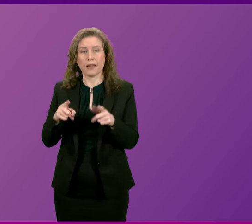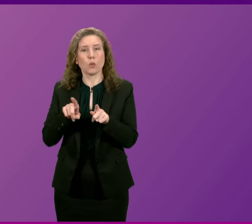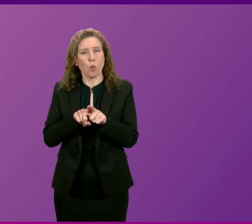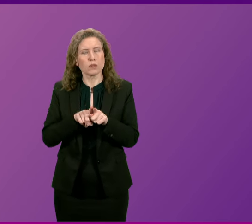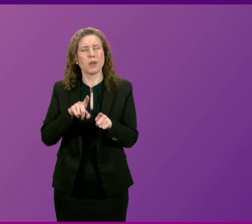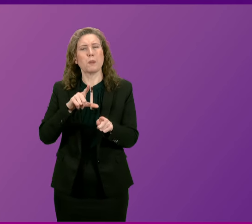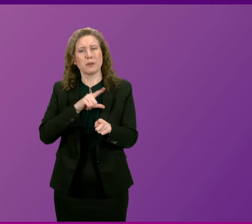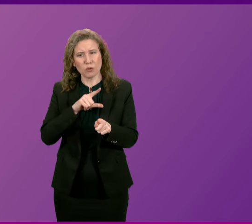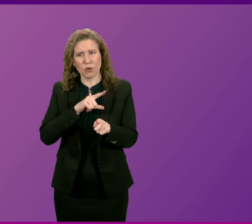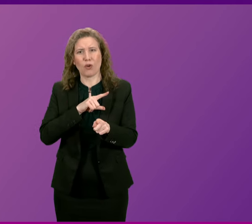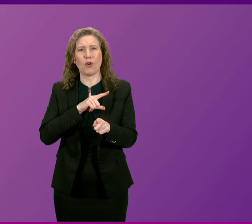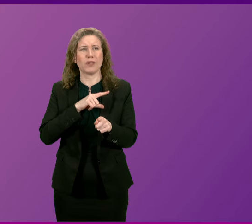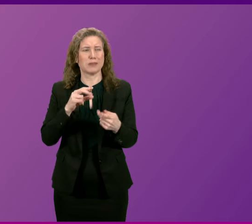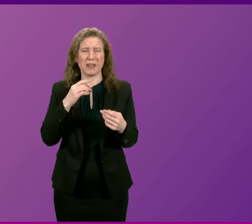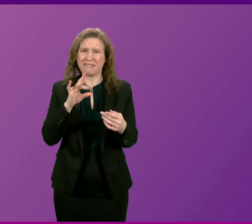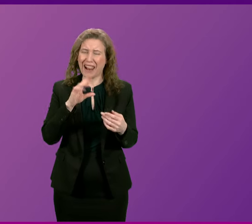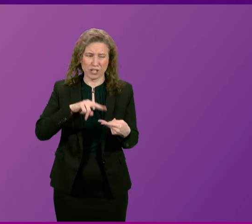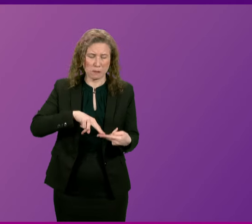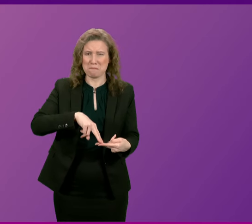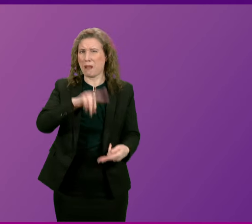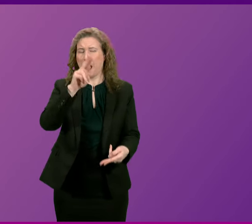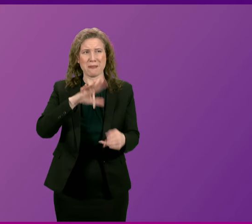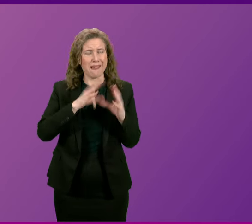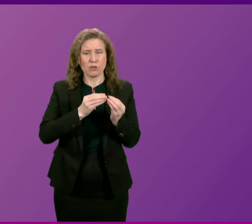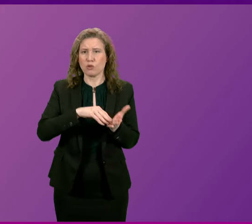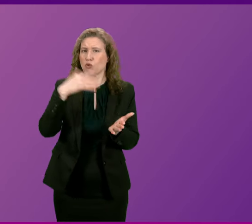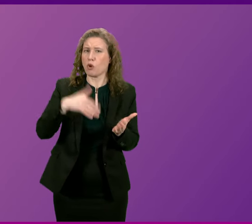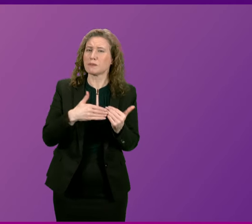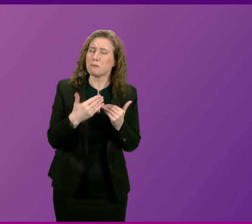the very significant inflation that we have had to wrestle with—which has resulted, for example, in